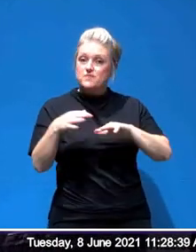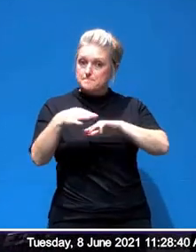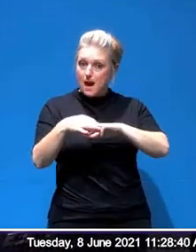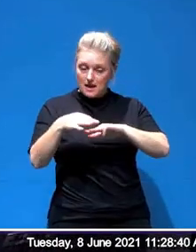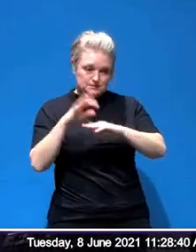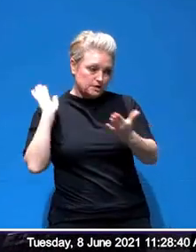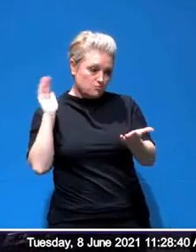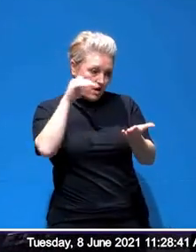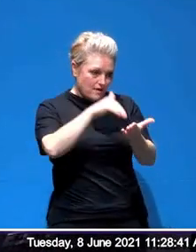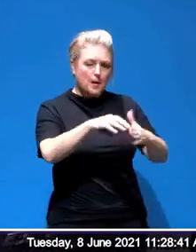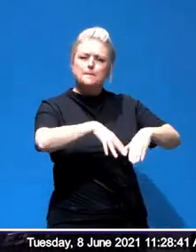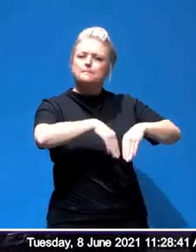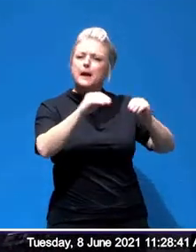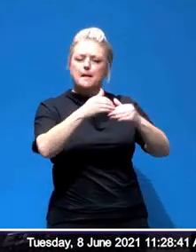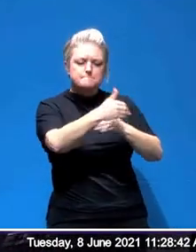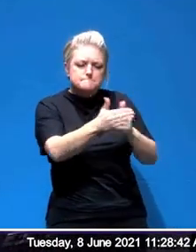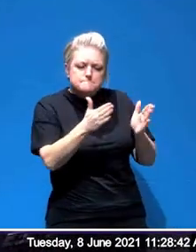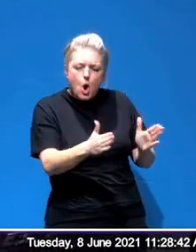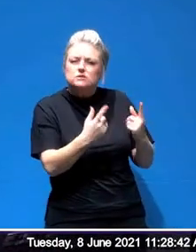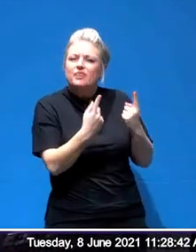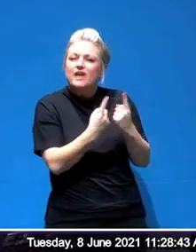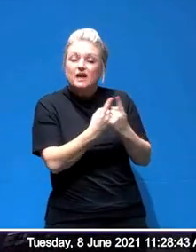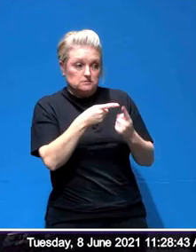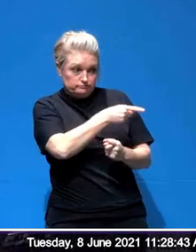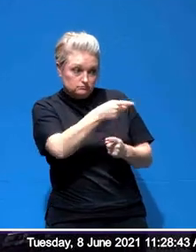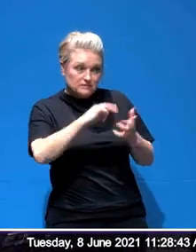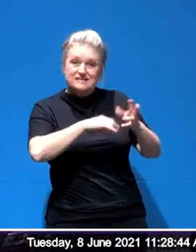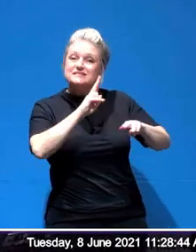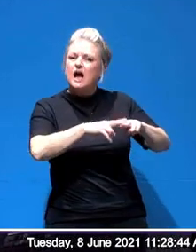and that staff had packaged for him to bring home.